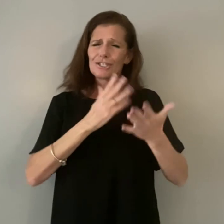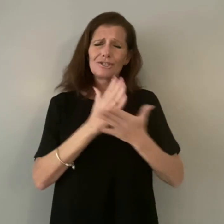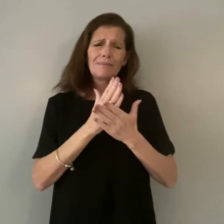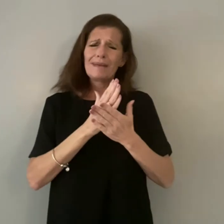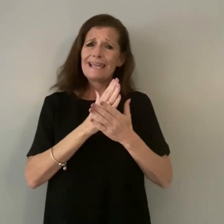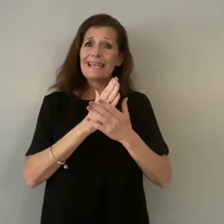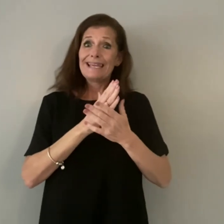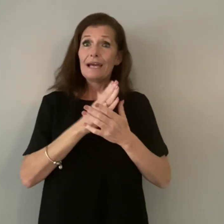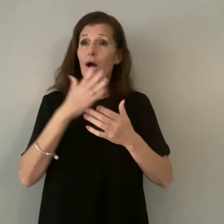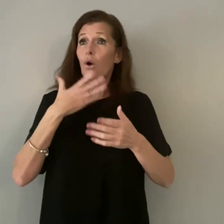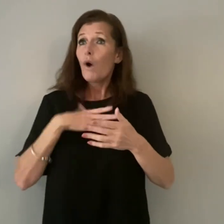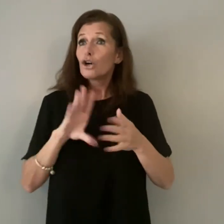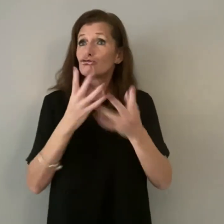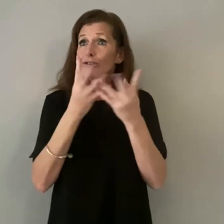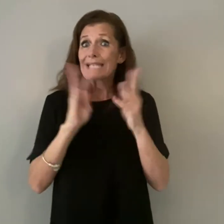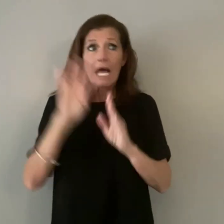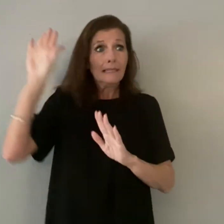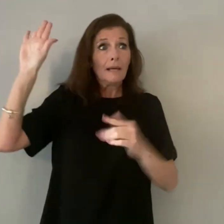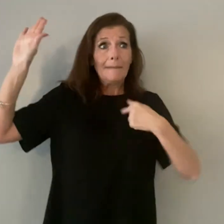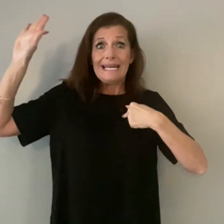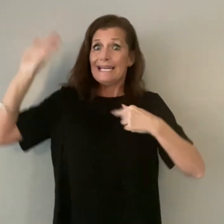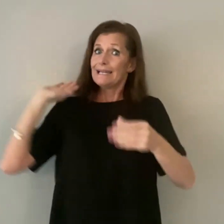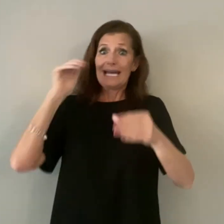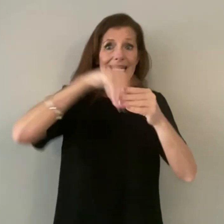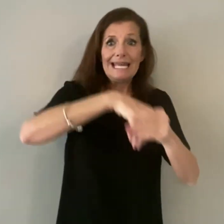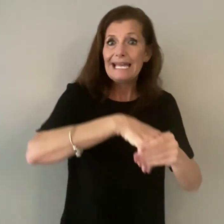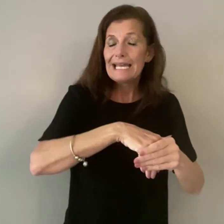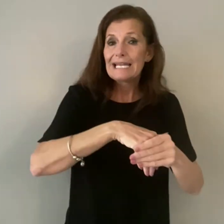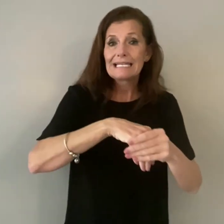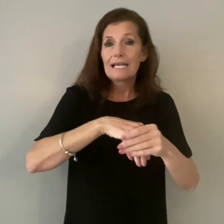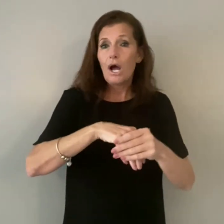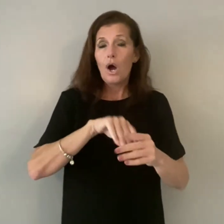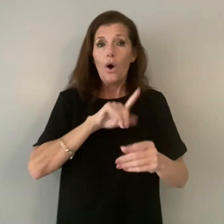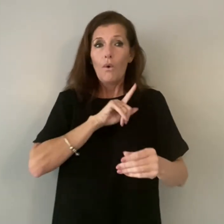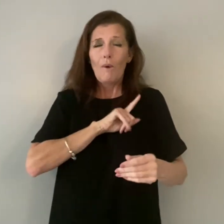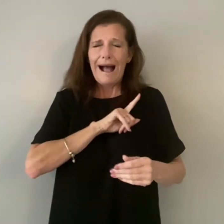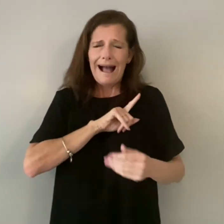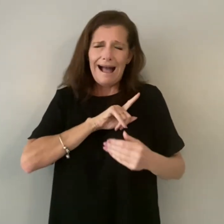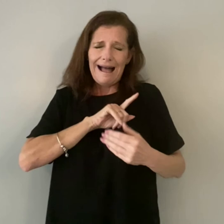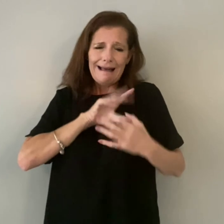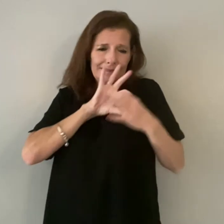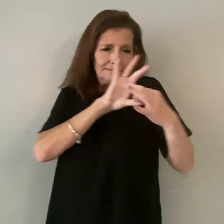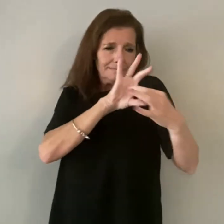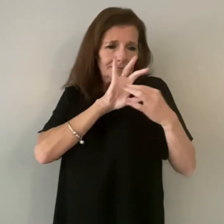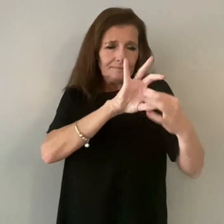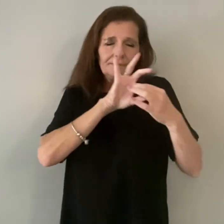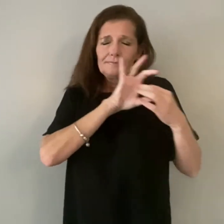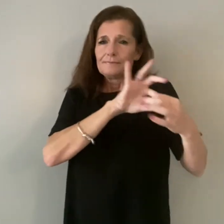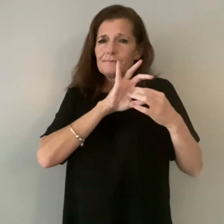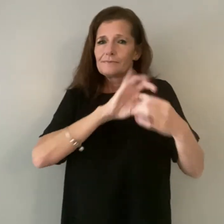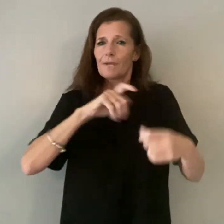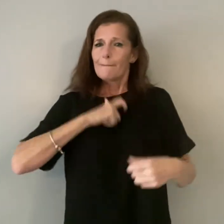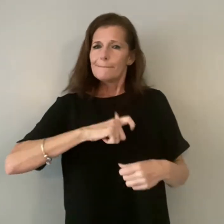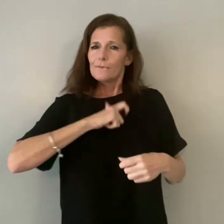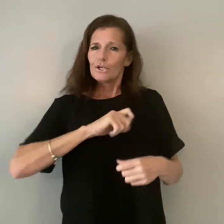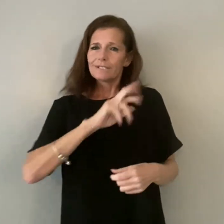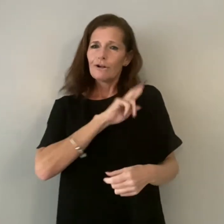that I jumped on the possibility of becoming a trustee of because of kind of deep, personal reasons